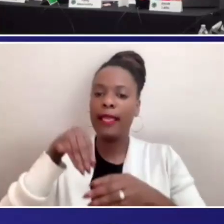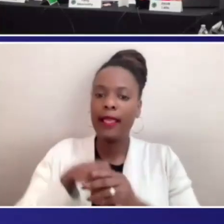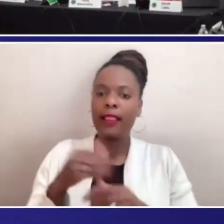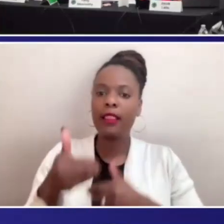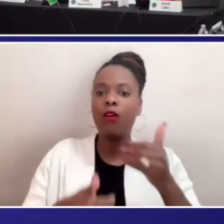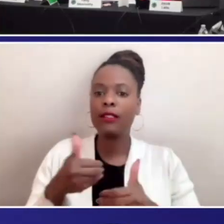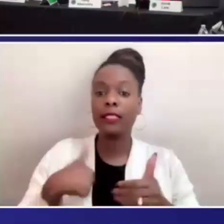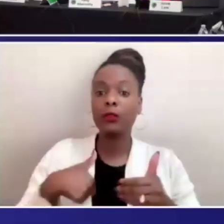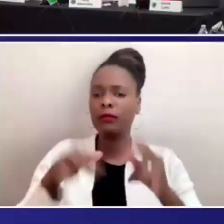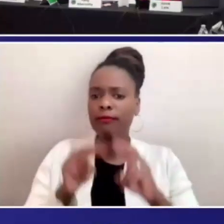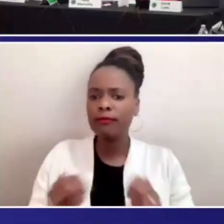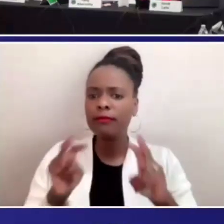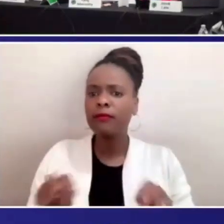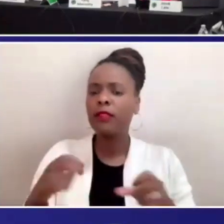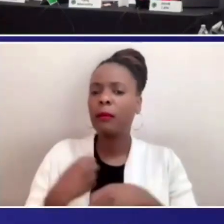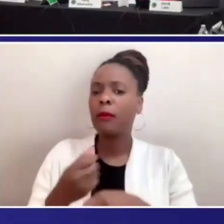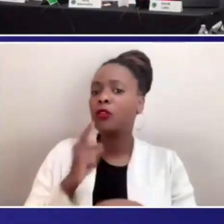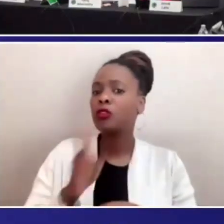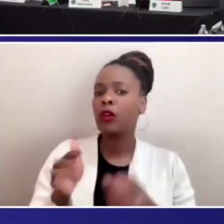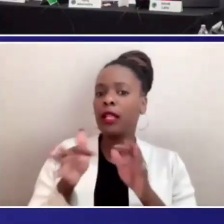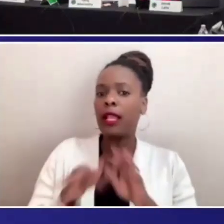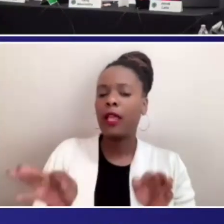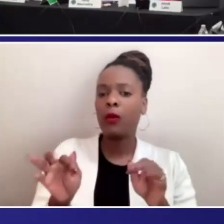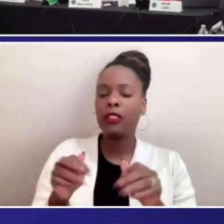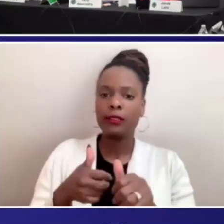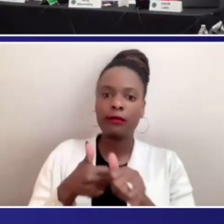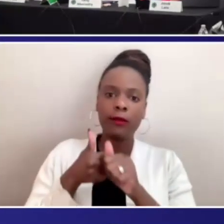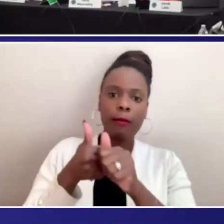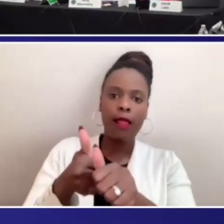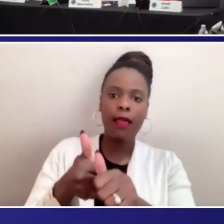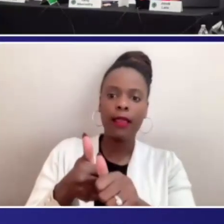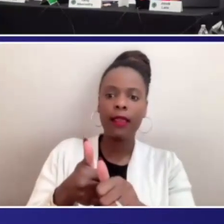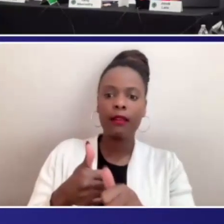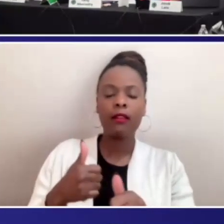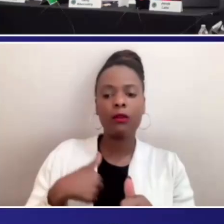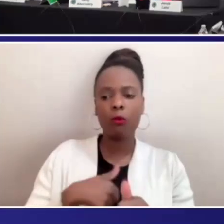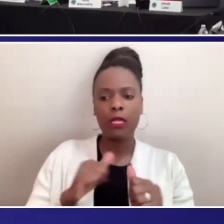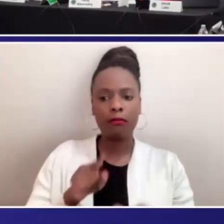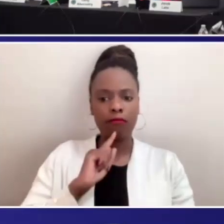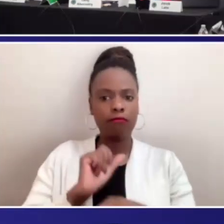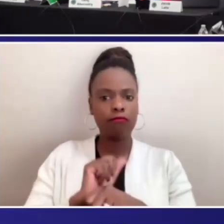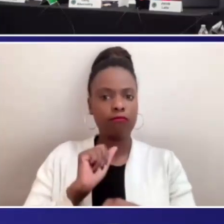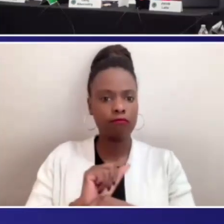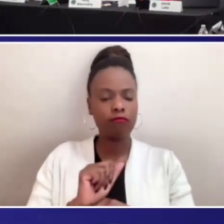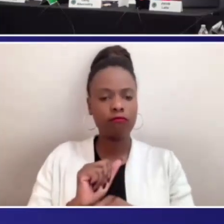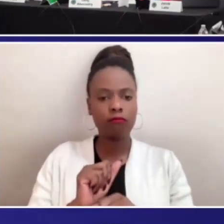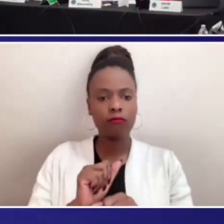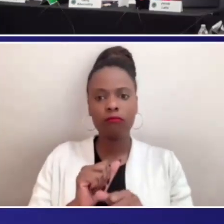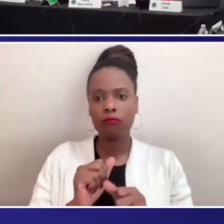that the language is compliant and that we can do what we offer to you. And we'll be -- communicate any changes as we go.